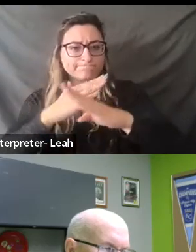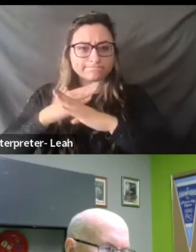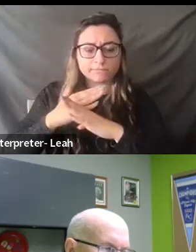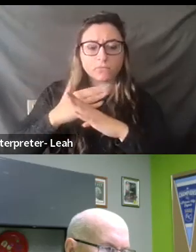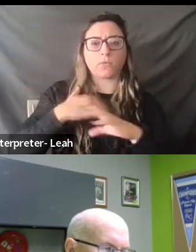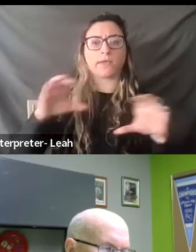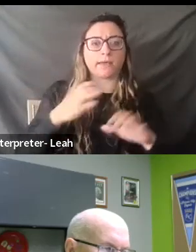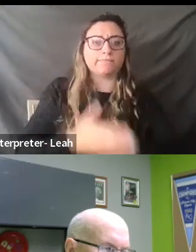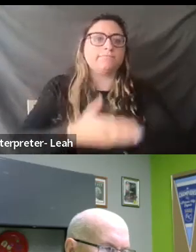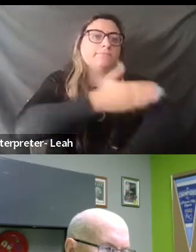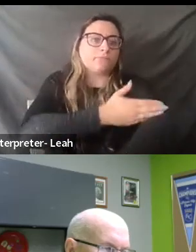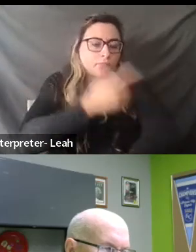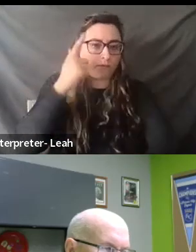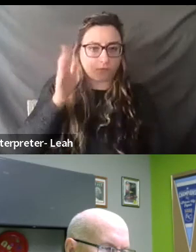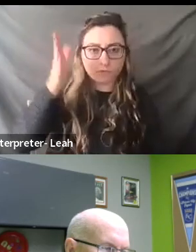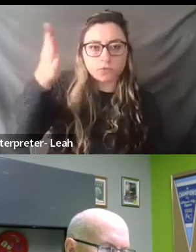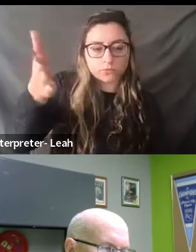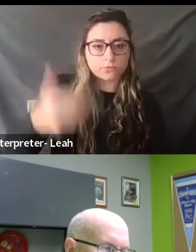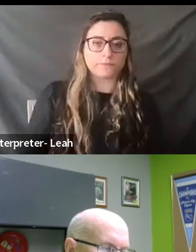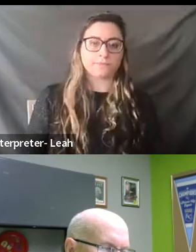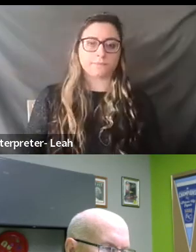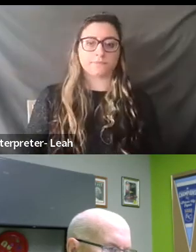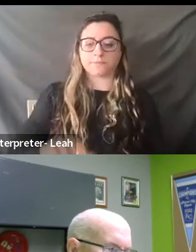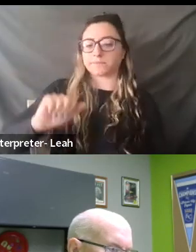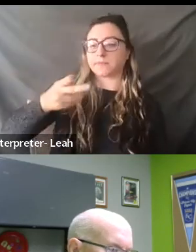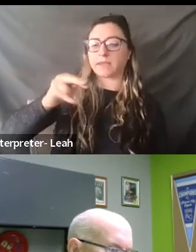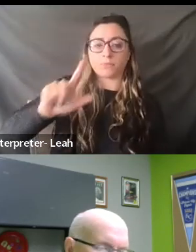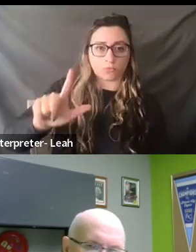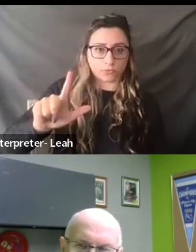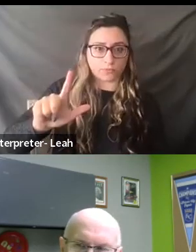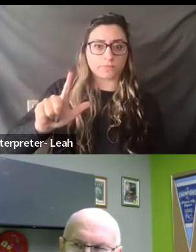This is an all hands on deck initiative.